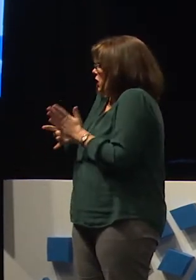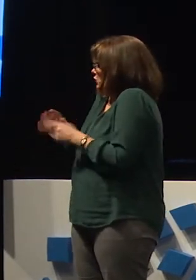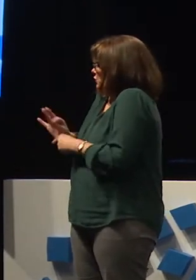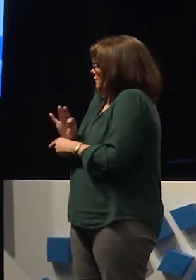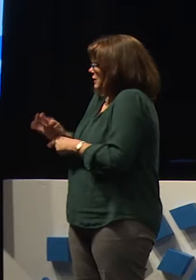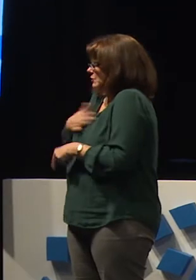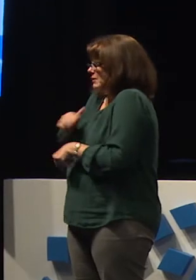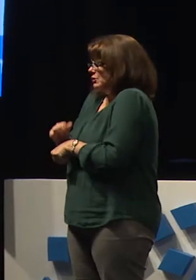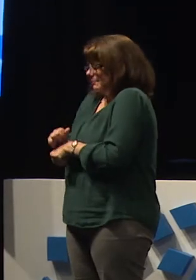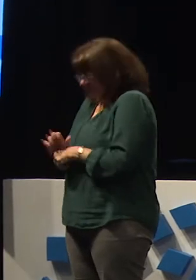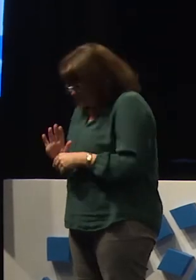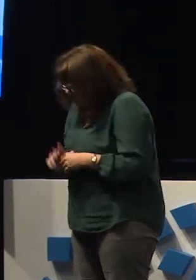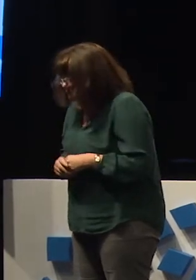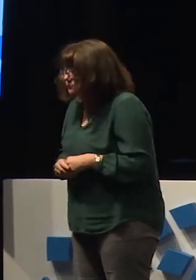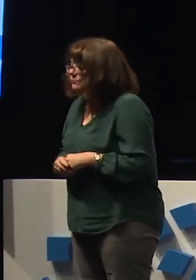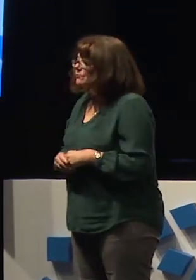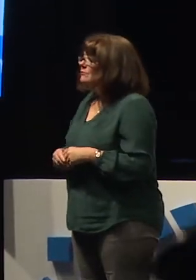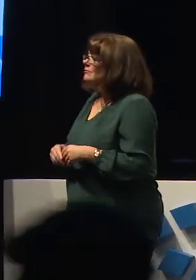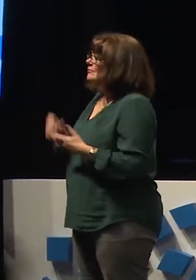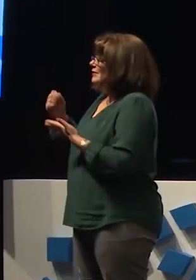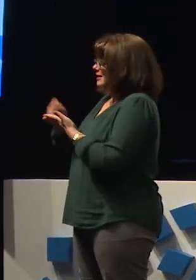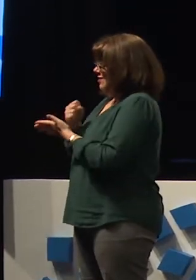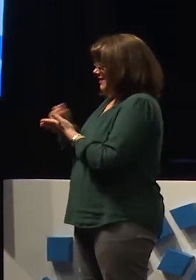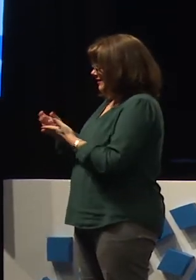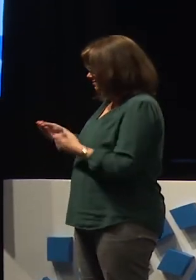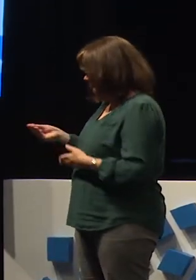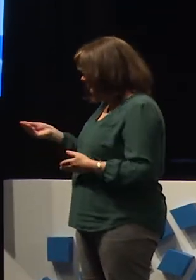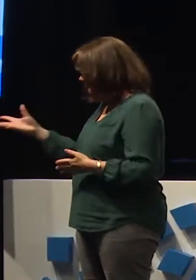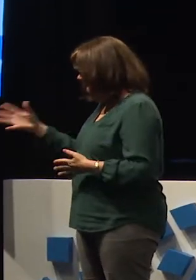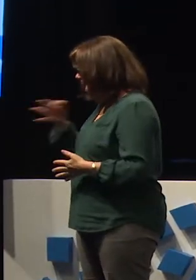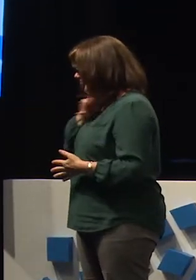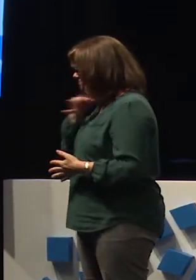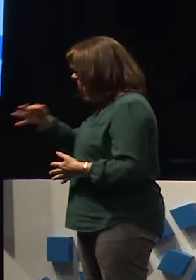so I gave him my credit card I purchased a new hearing aid they said he'll be